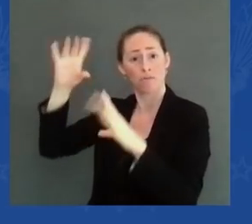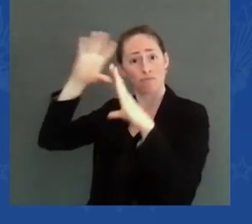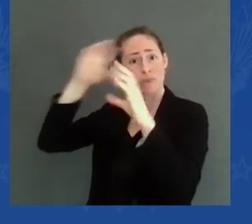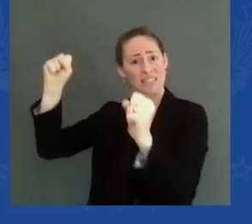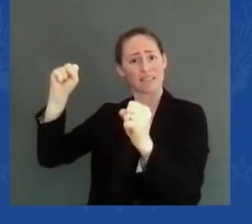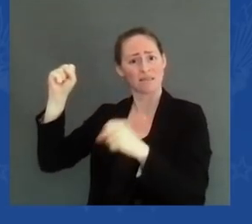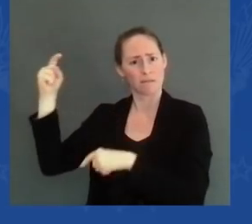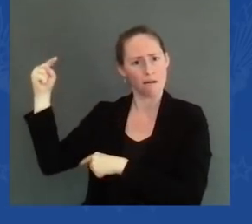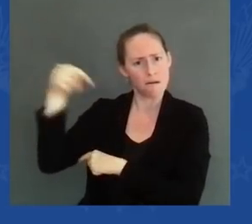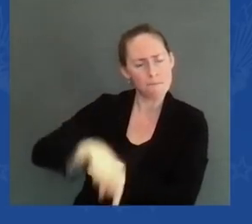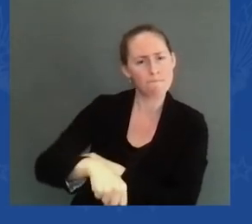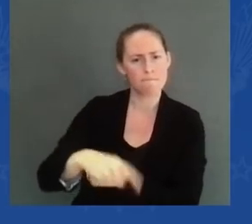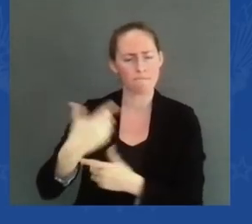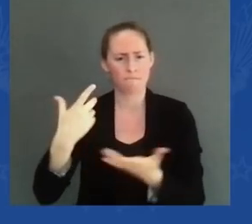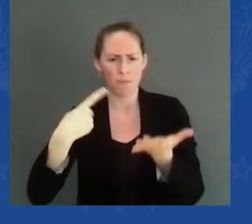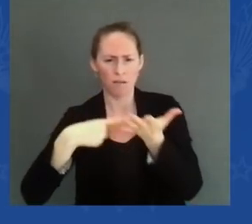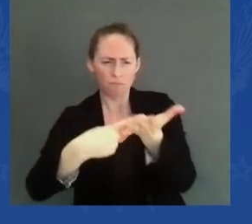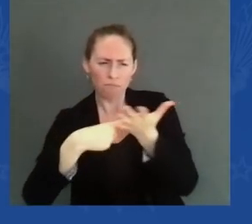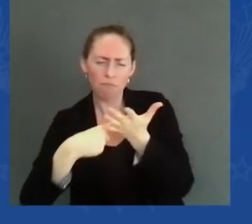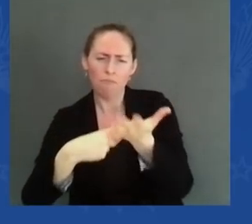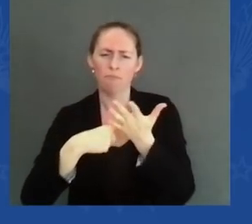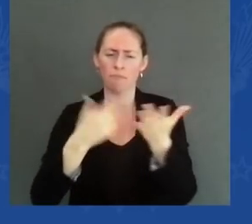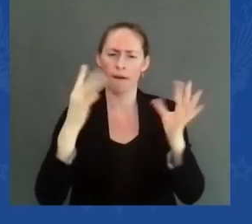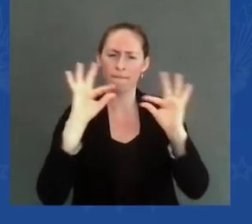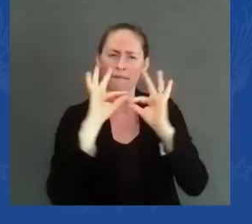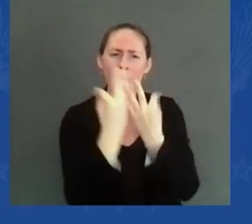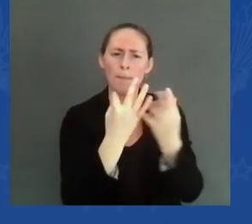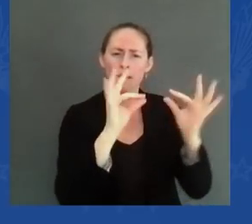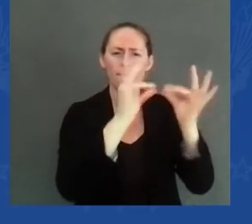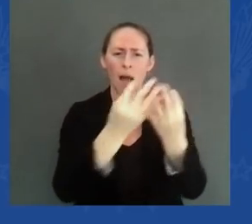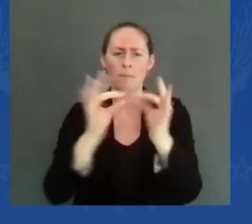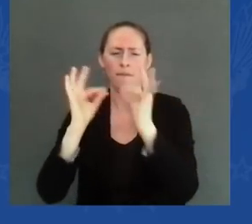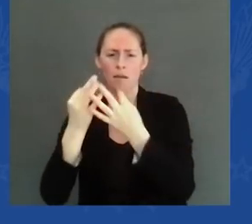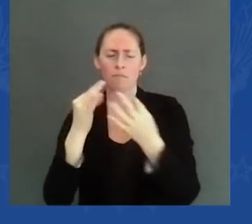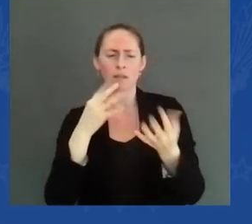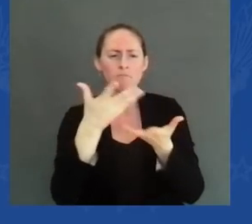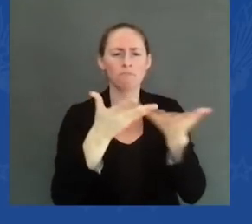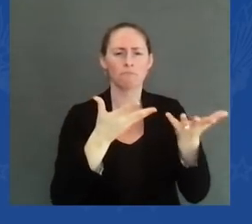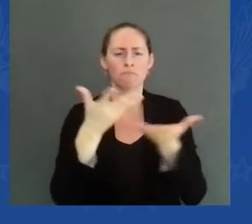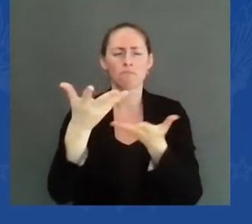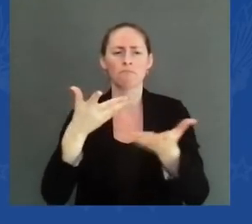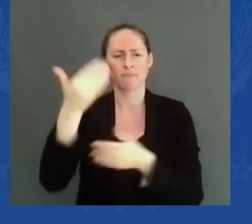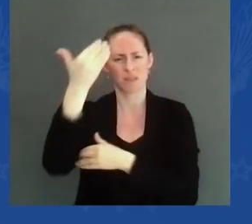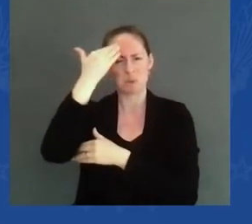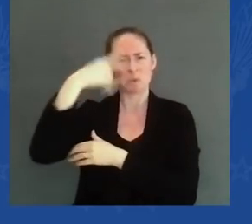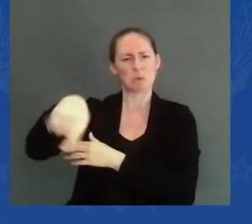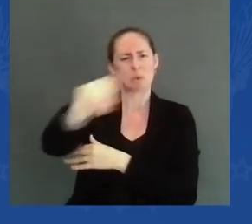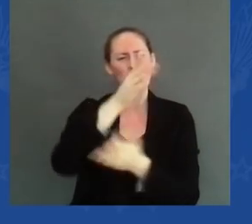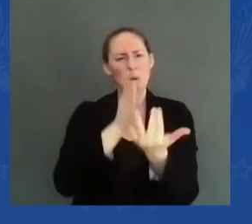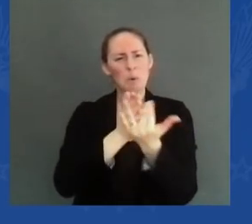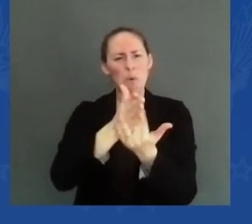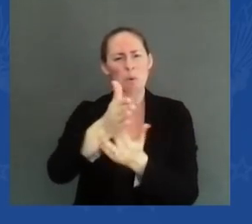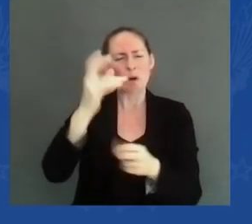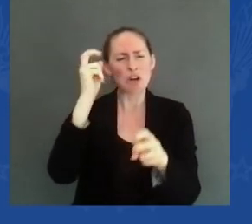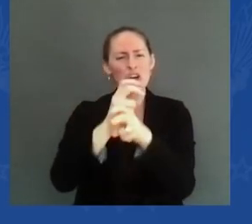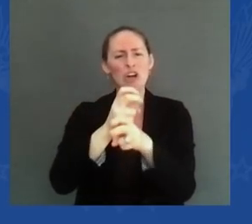that these families are going through. The resilience they will need to be able to rebuild and build back better as the President has said.